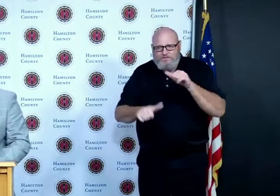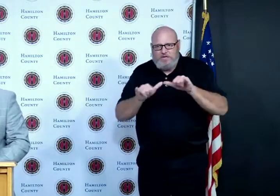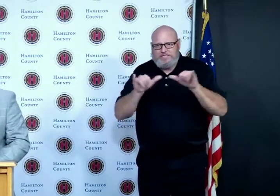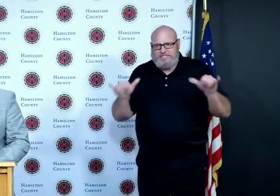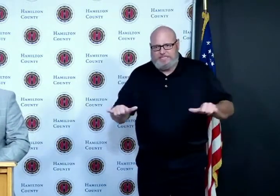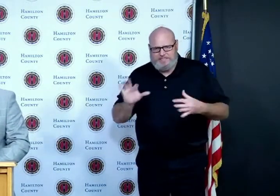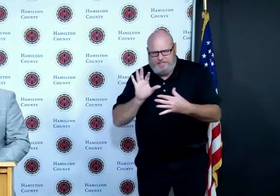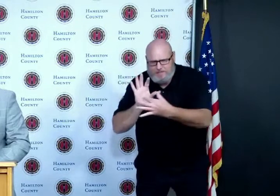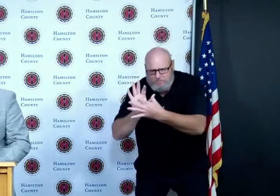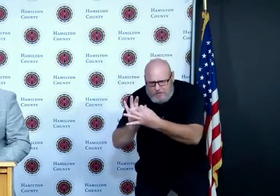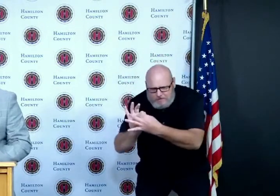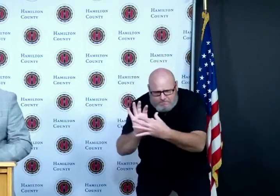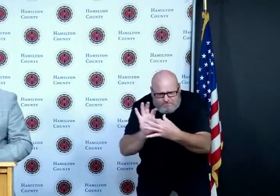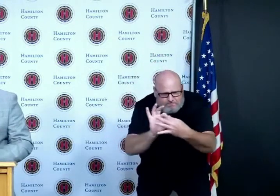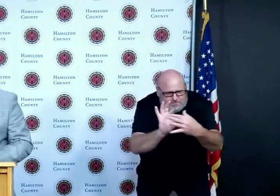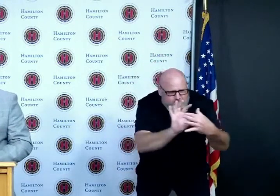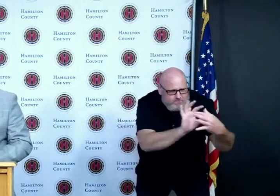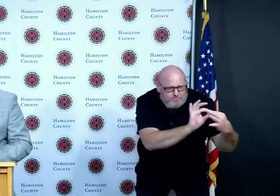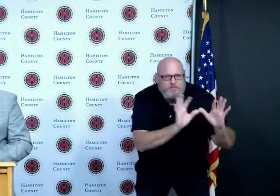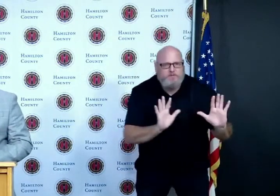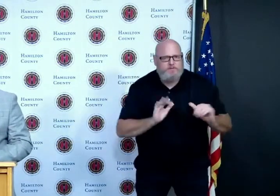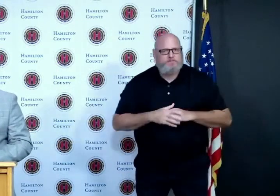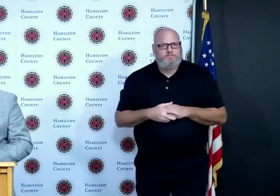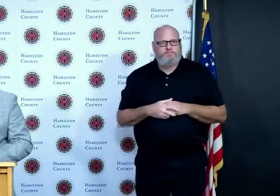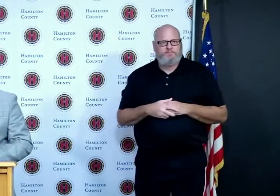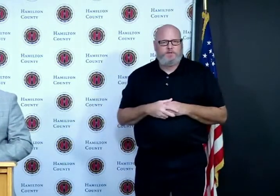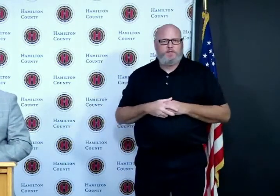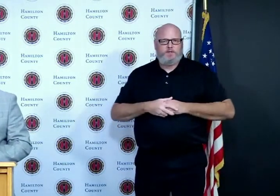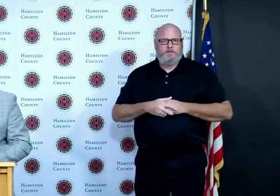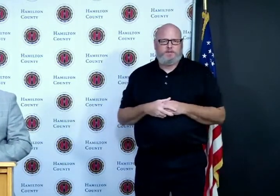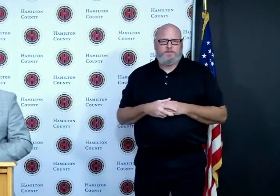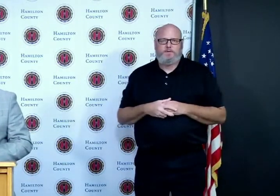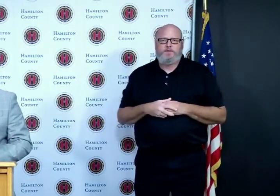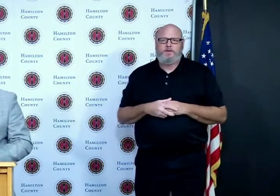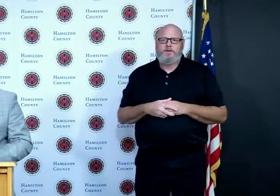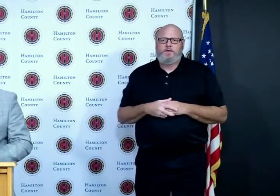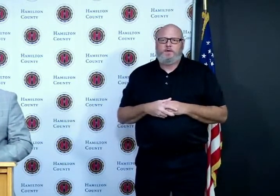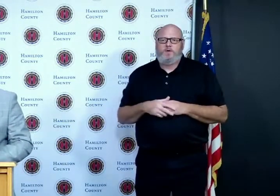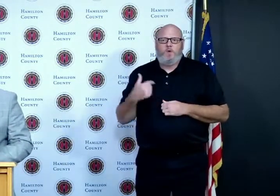when they have to come back so switching systems mid-campaign can be complex and it's not an easy